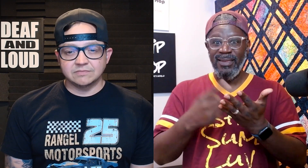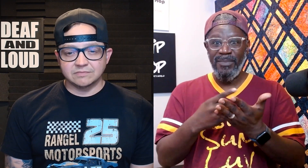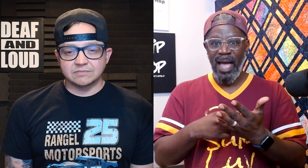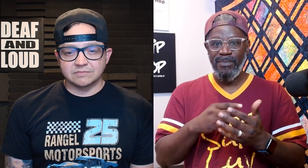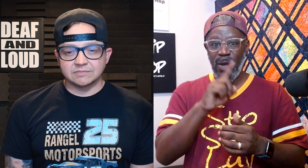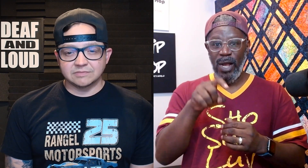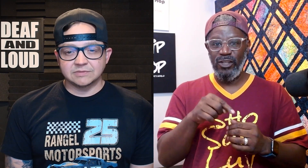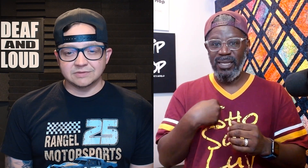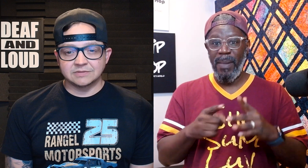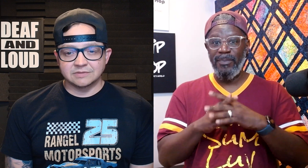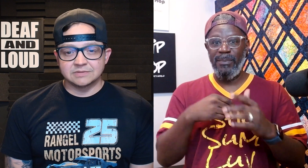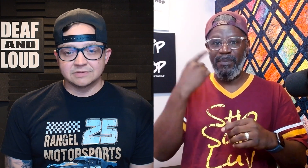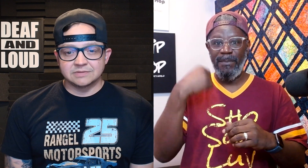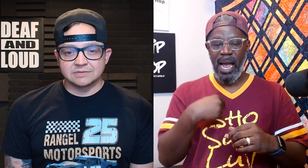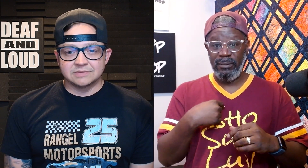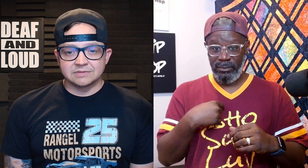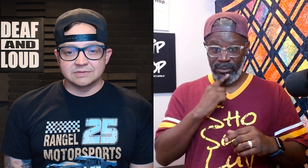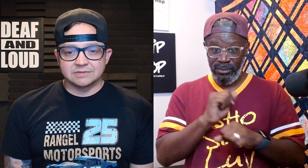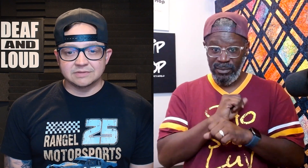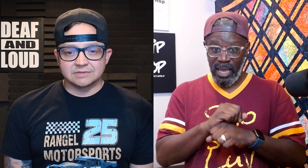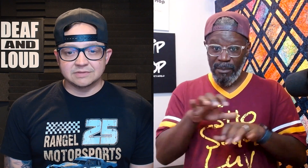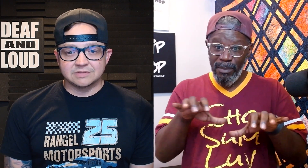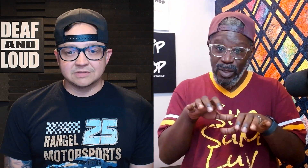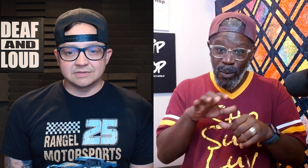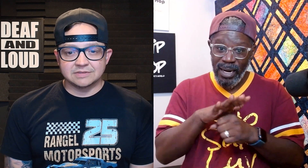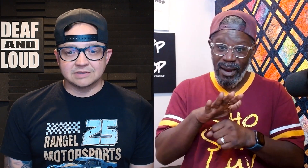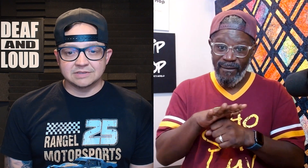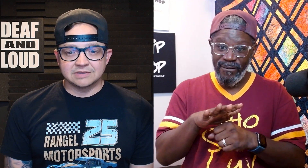Sometimes the question that pops up in my mind, am I doing enough?